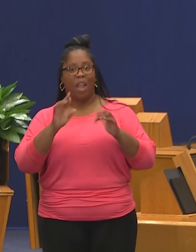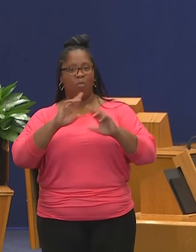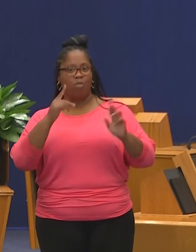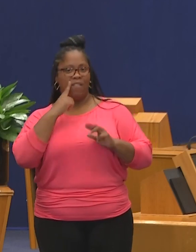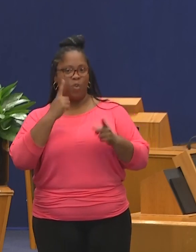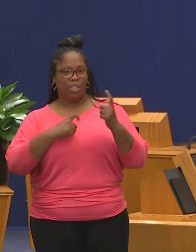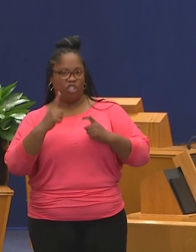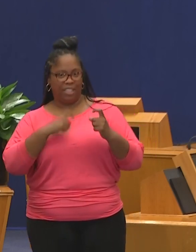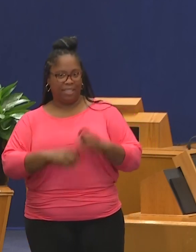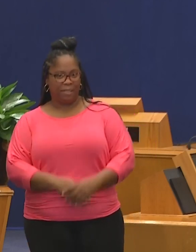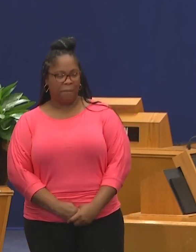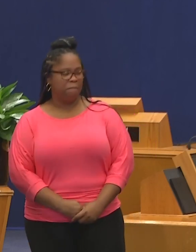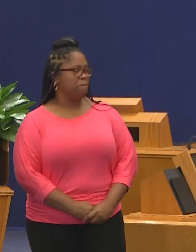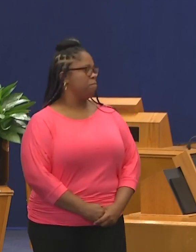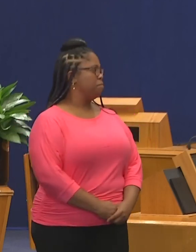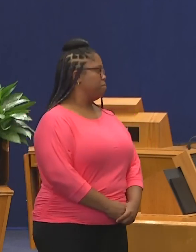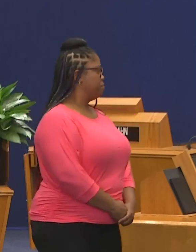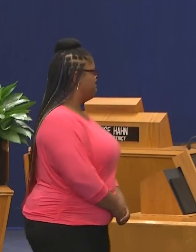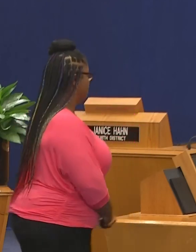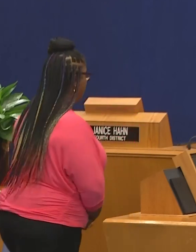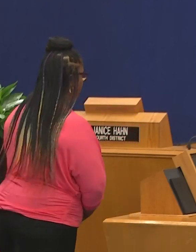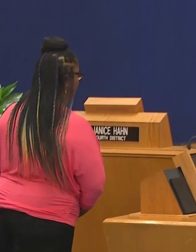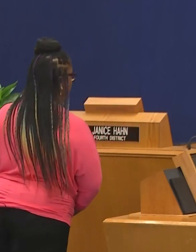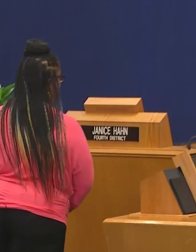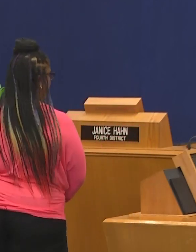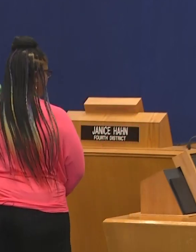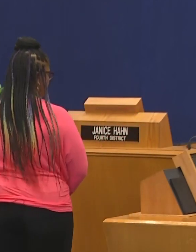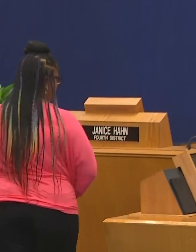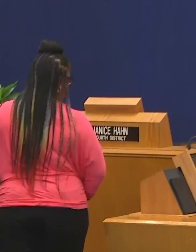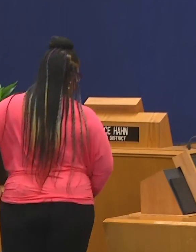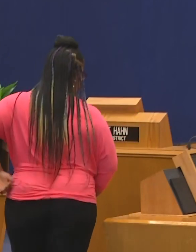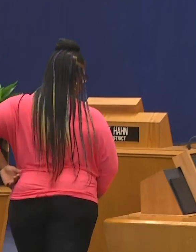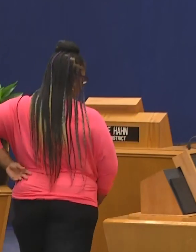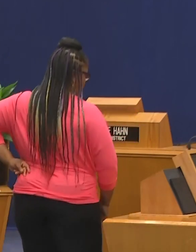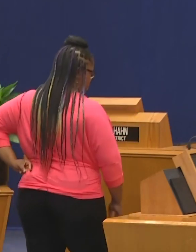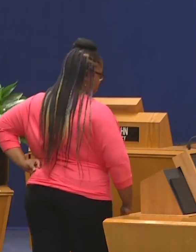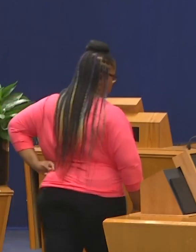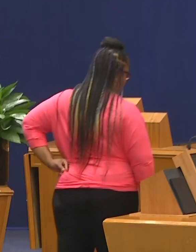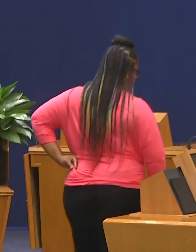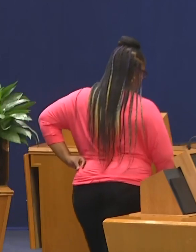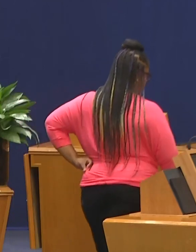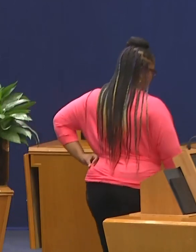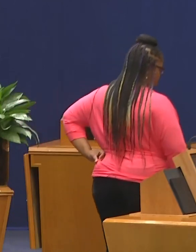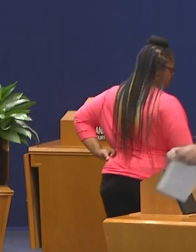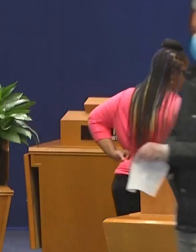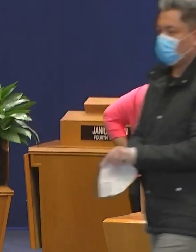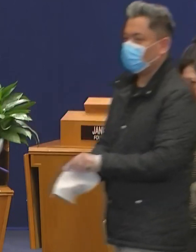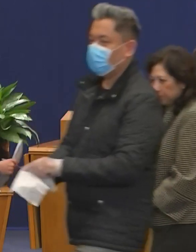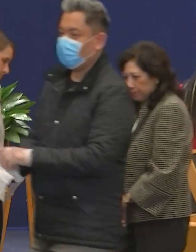AND WITH THAT, GRACE, WE ARE NOW READY FOR QUESTIONS. THANK YOU.